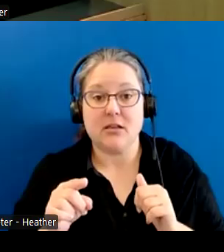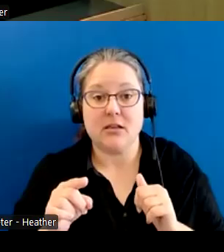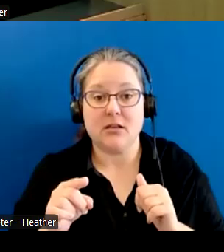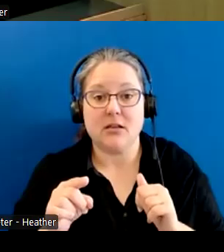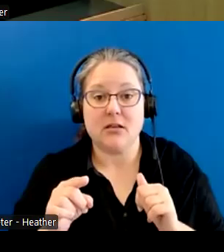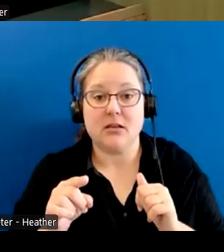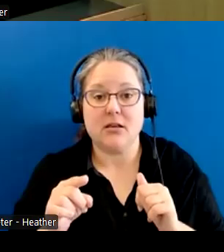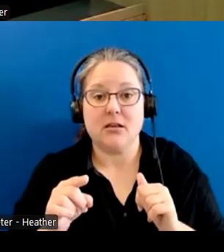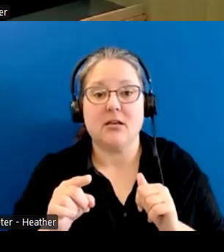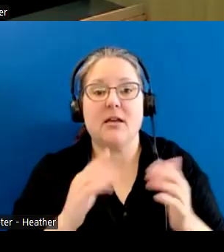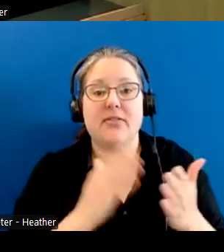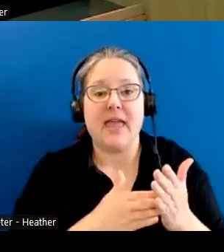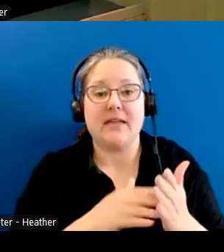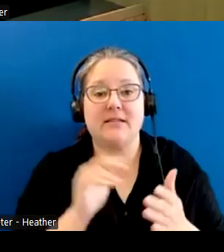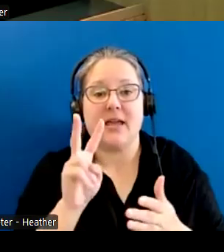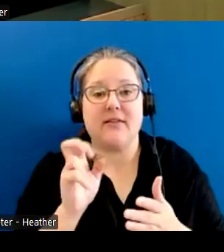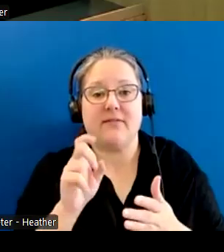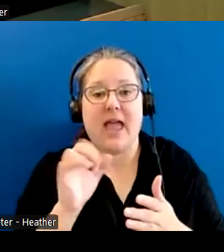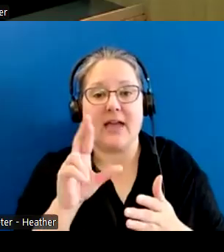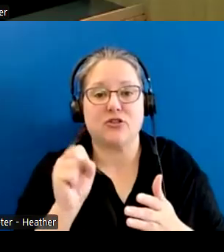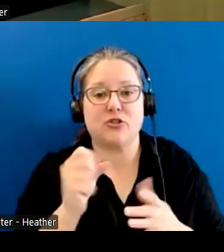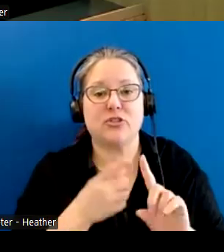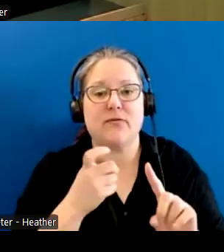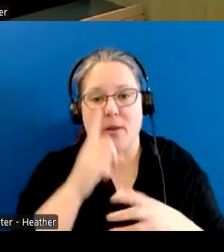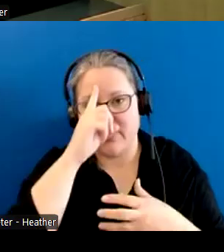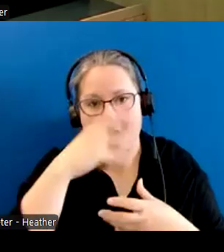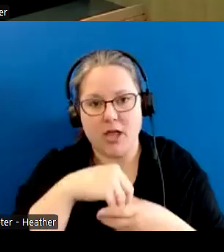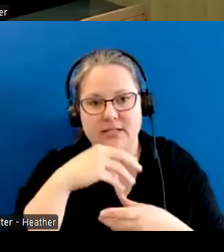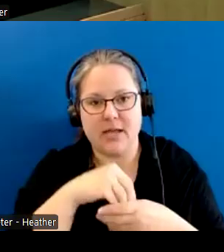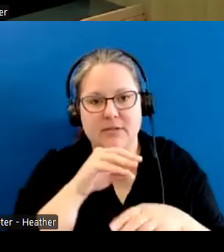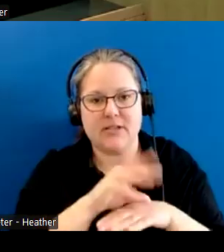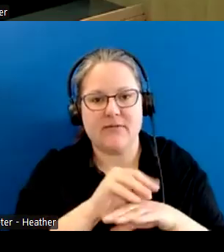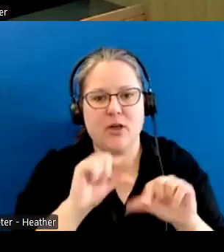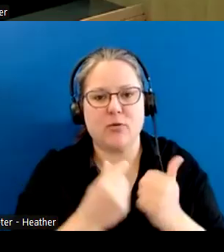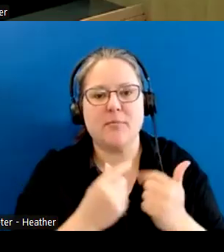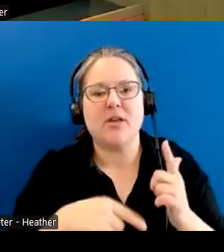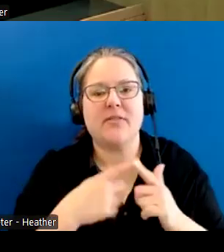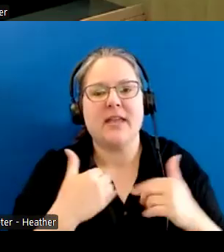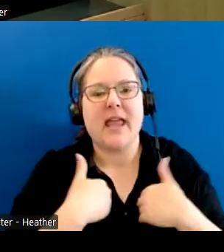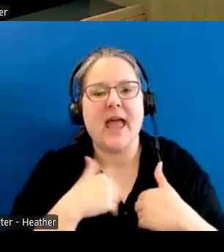the autism advisory group. He's now have all of these unethical doctors who promote things like